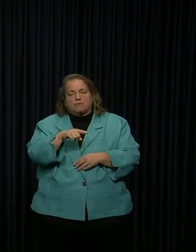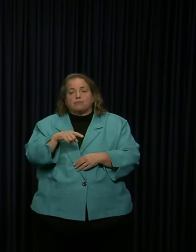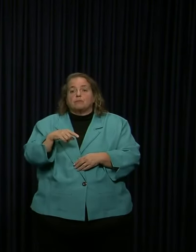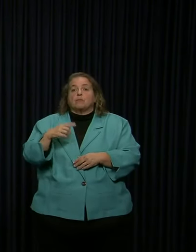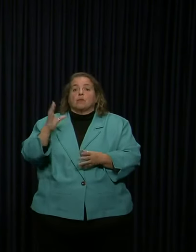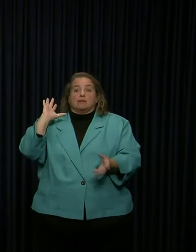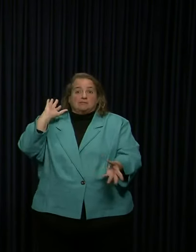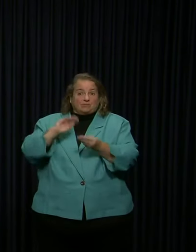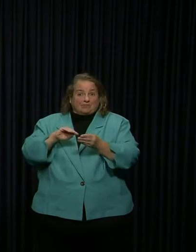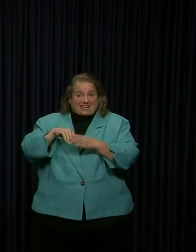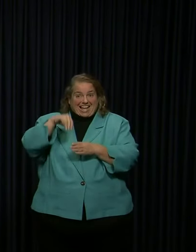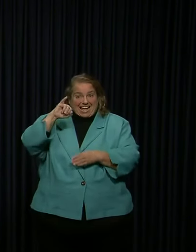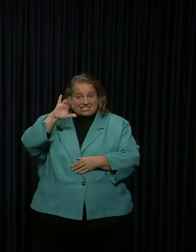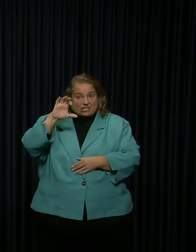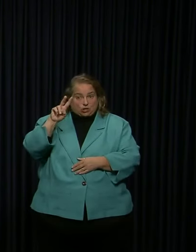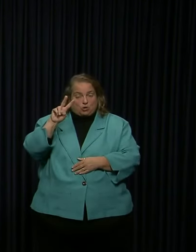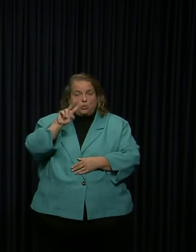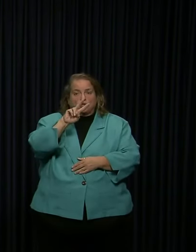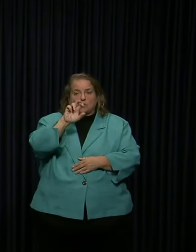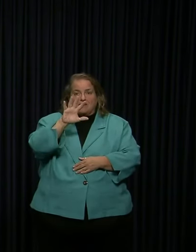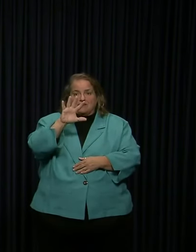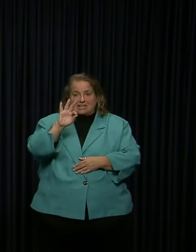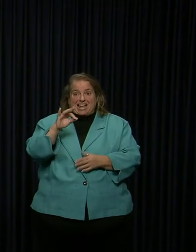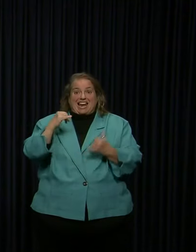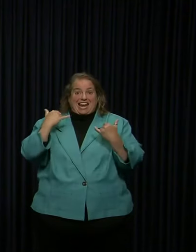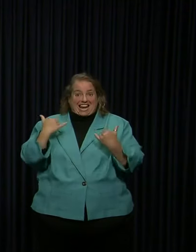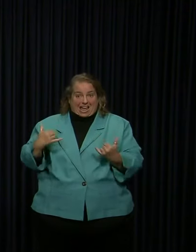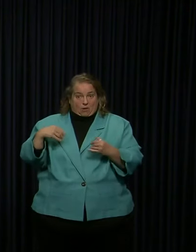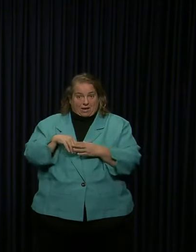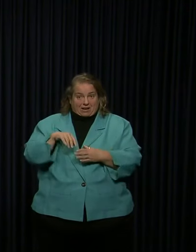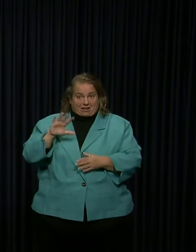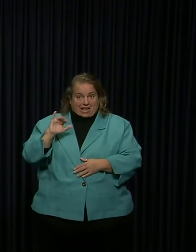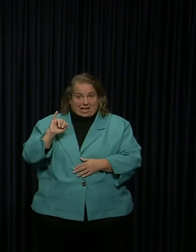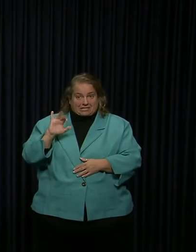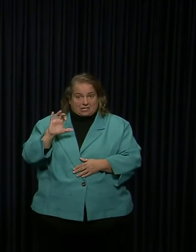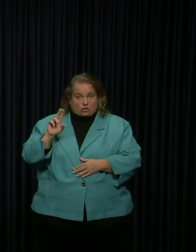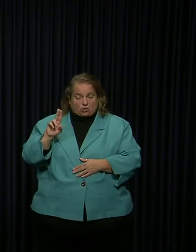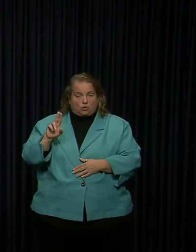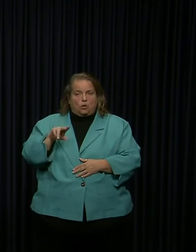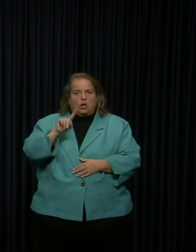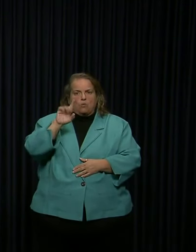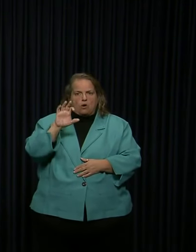OUR HOUSES AND OUR PLACES OF BUSINESS, OUR INSTITUTIONS UP